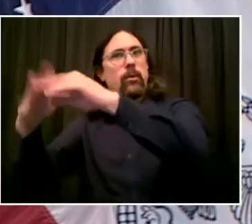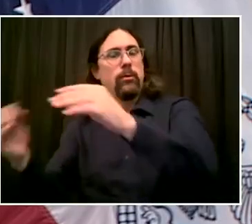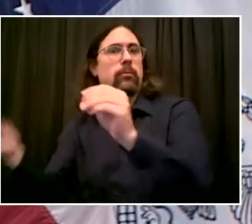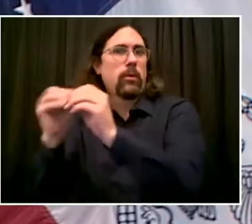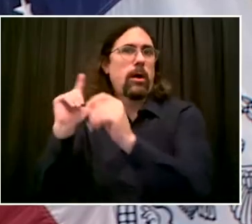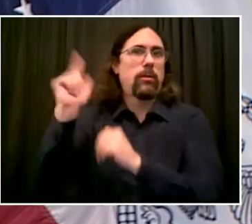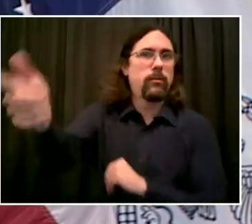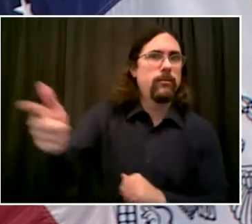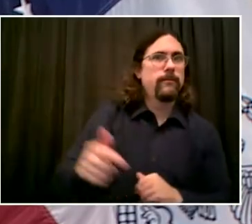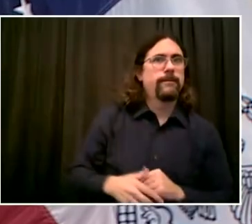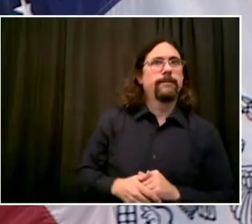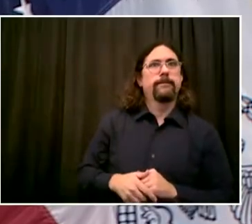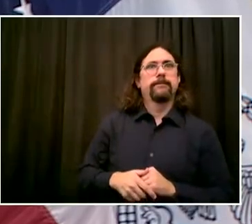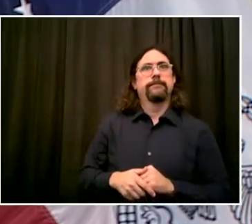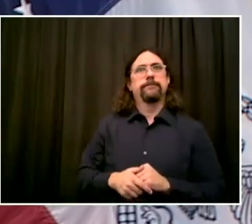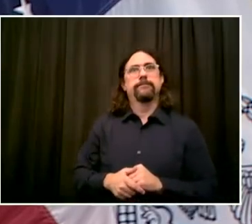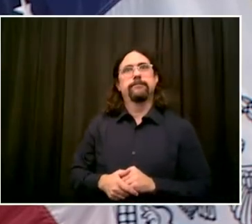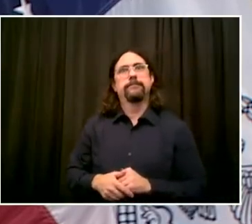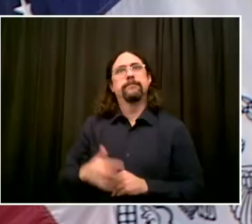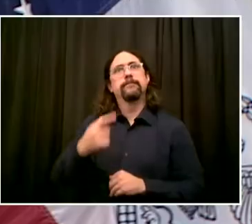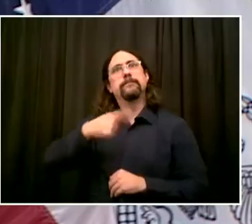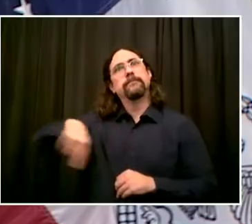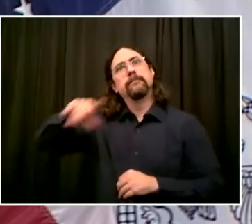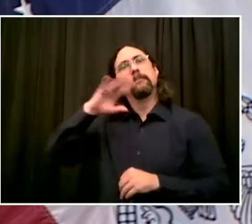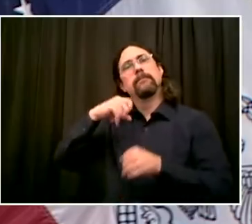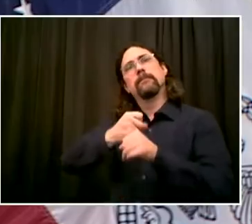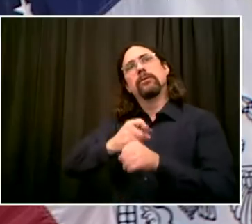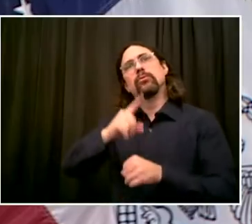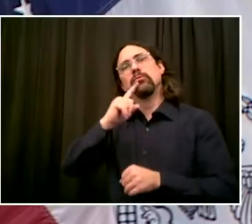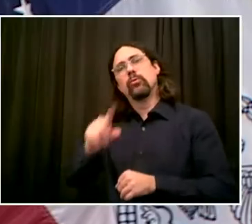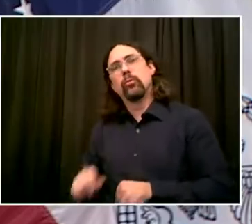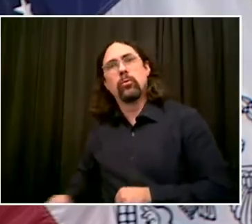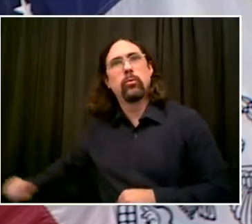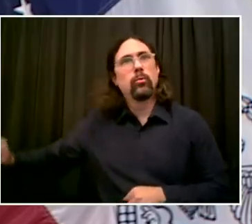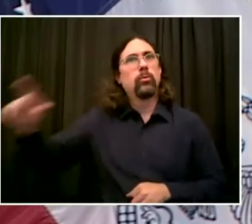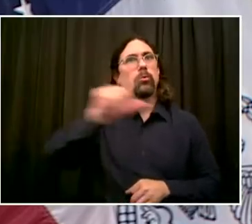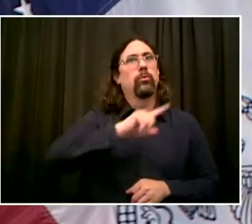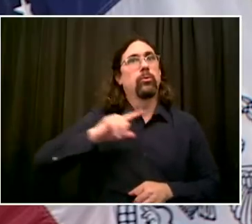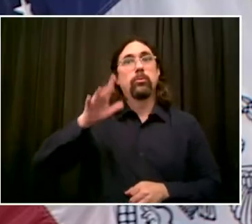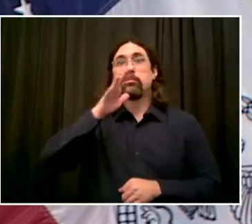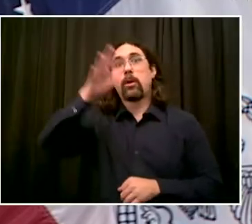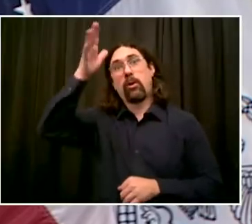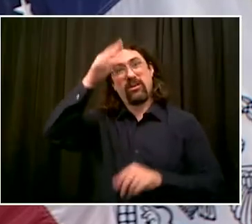WE AIM TO GO FARTHER. FAMILIES LOOK AT THE CHILDCARE REGARDLESS OF THE ABILITY TO PAY.